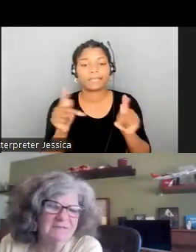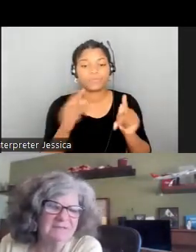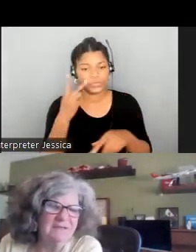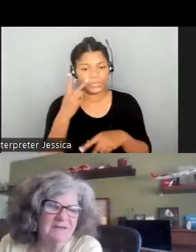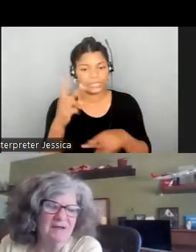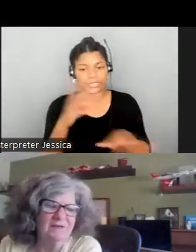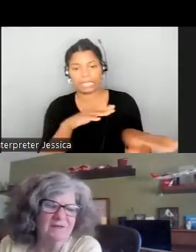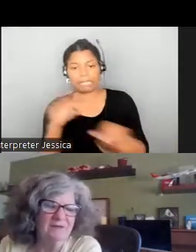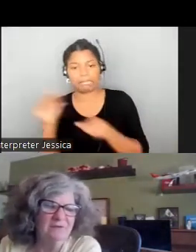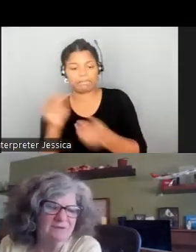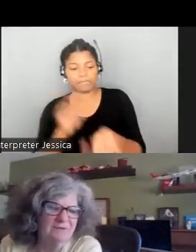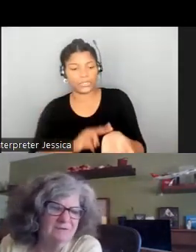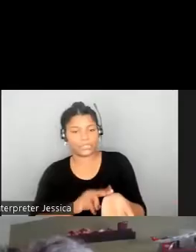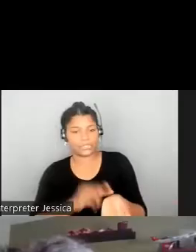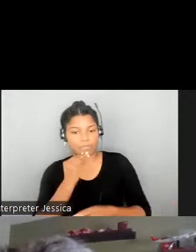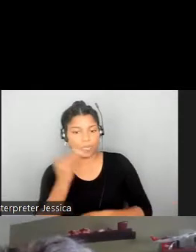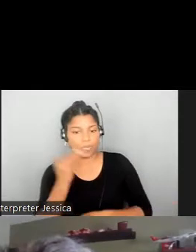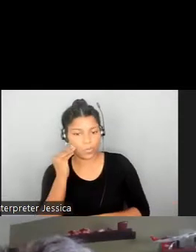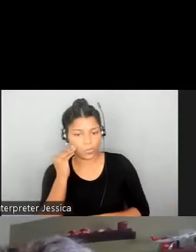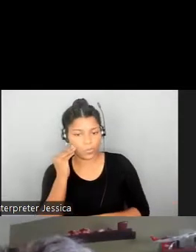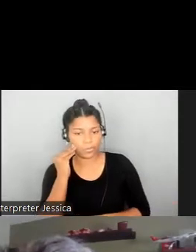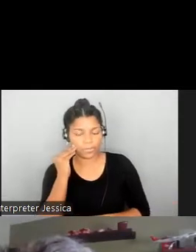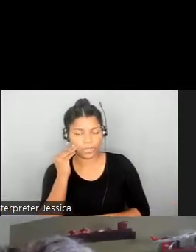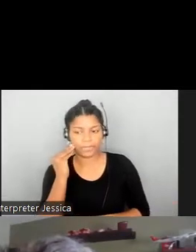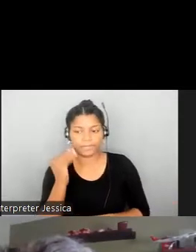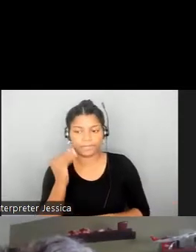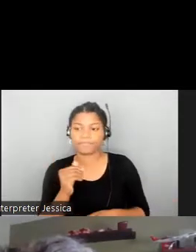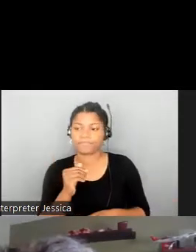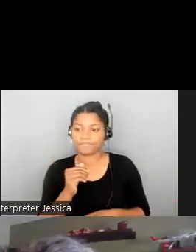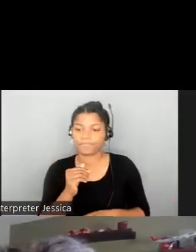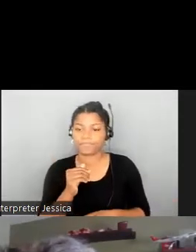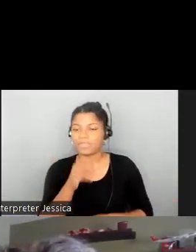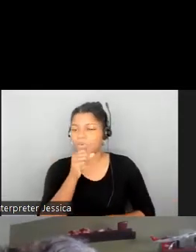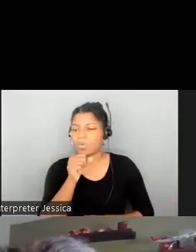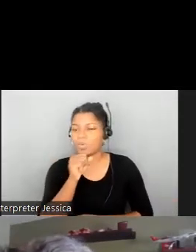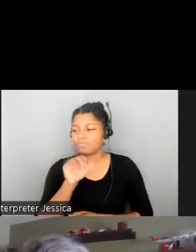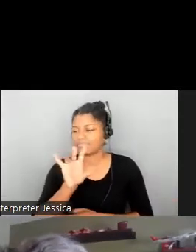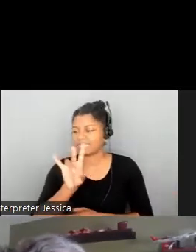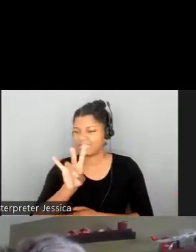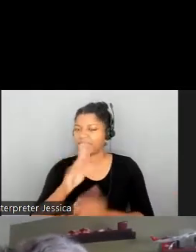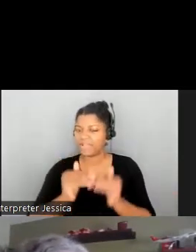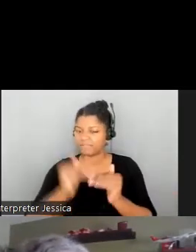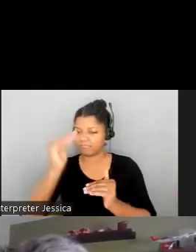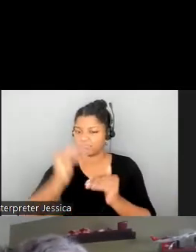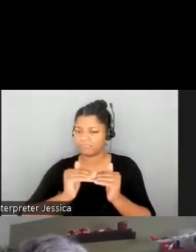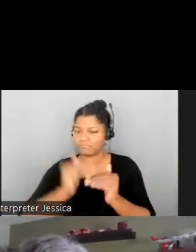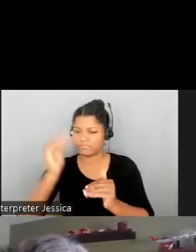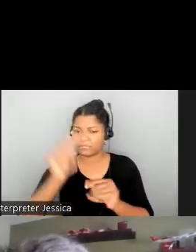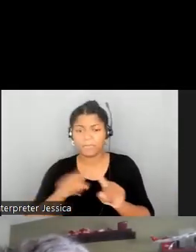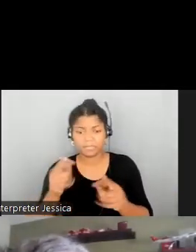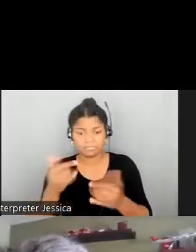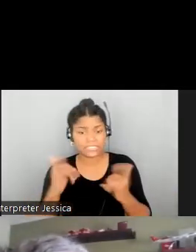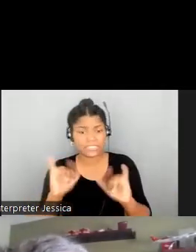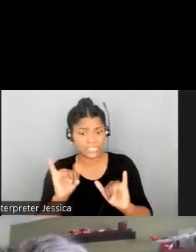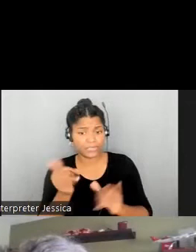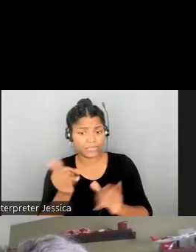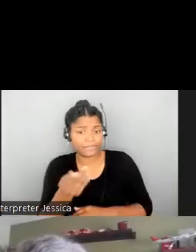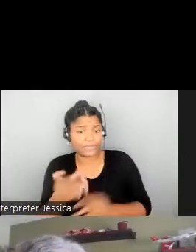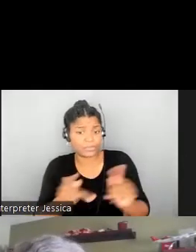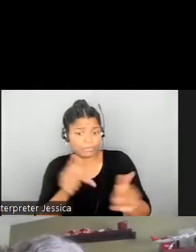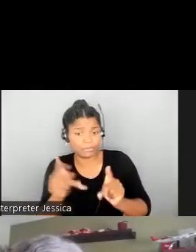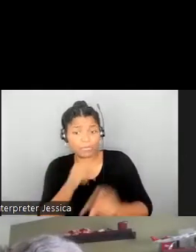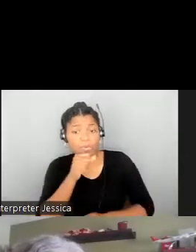facilities on the older end; 75+ is the majority, but we have many that are around 60 and under